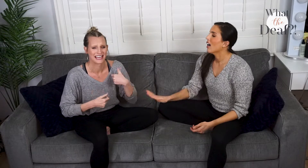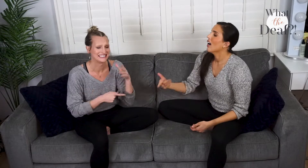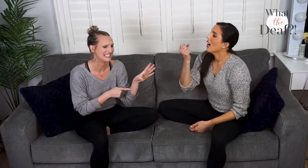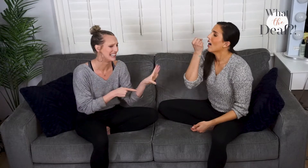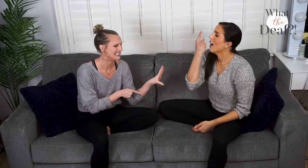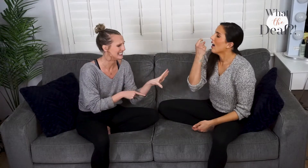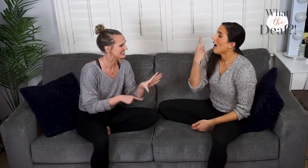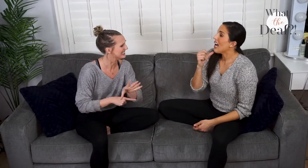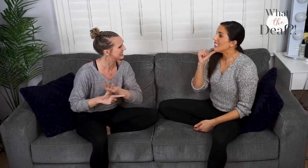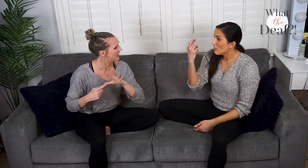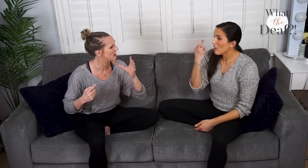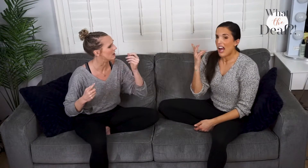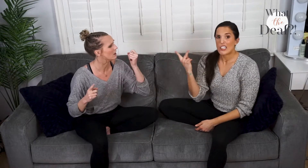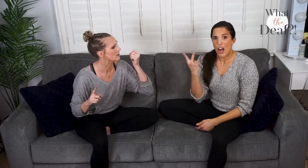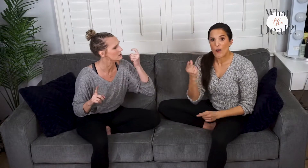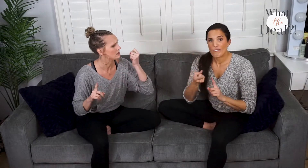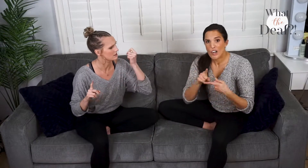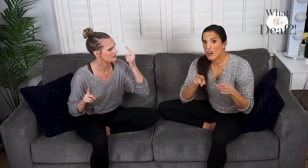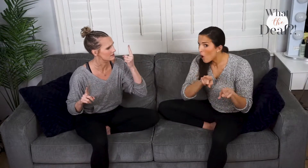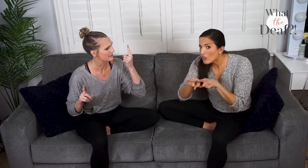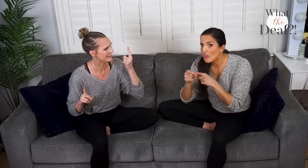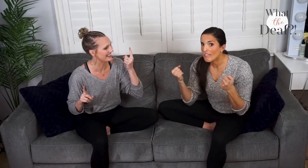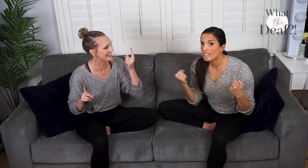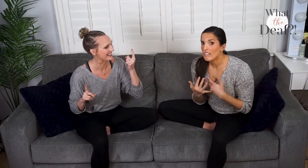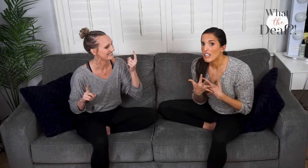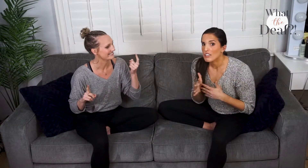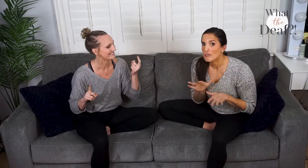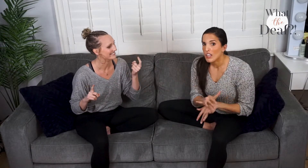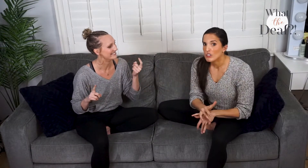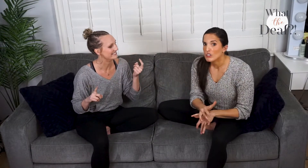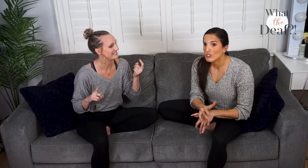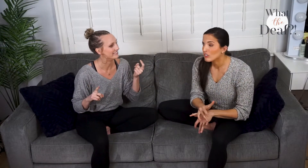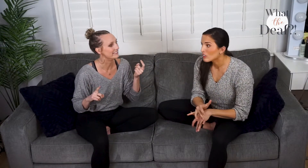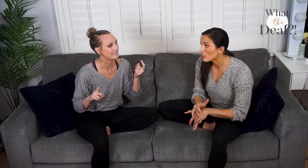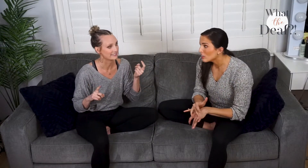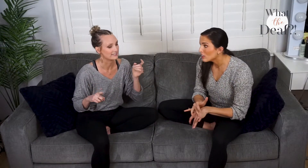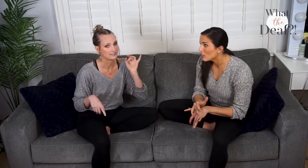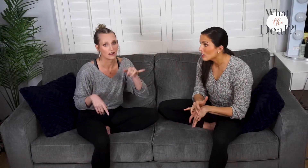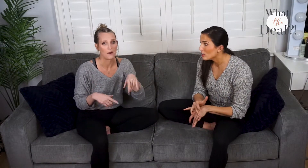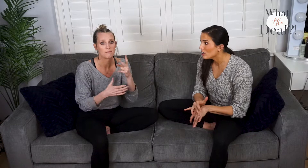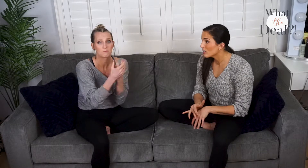Okay, wait. However, I didn't realize that our friend was also afraid of spiders. Yeah.